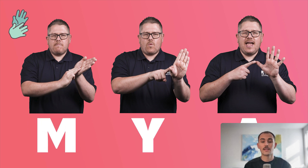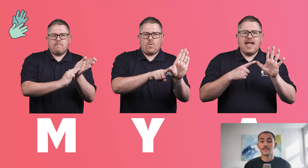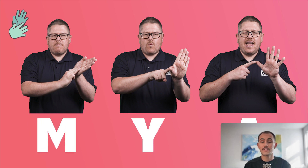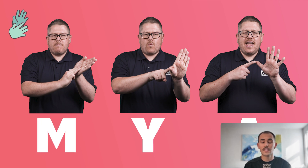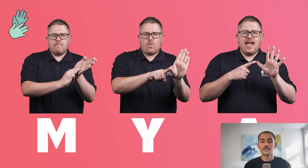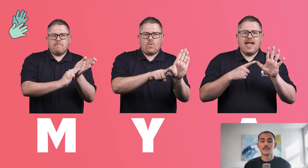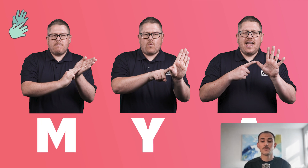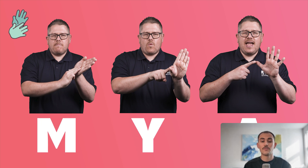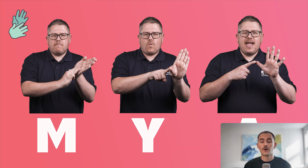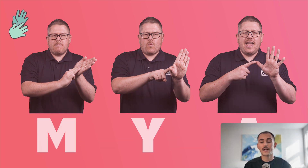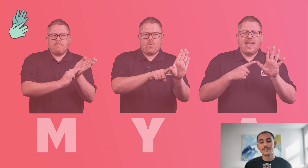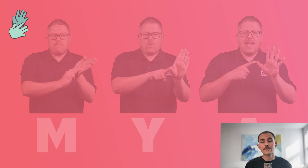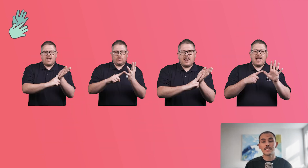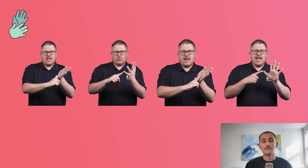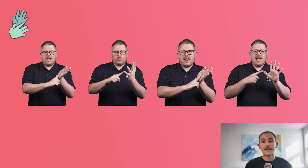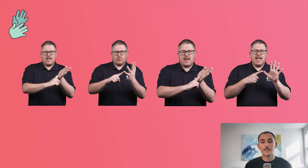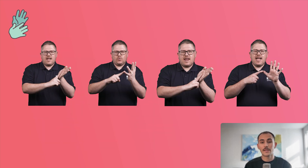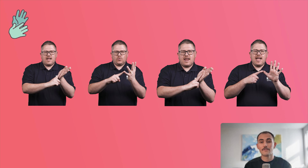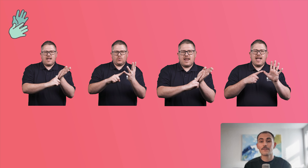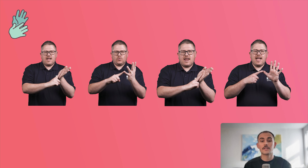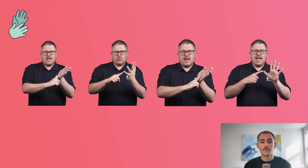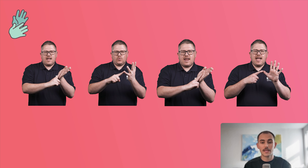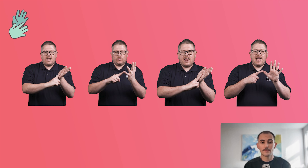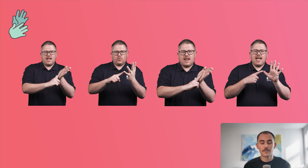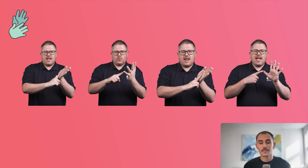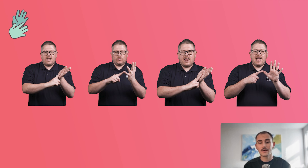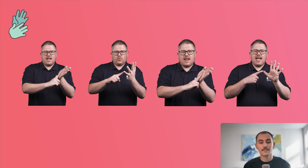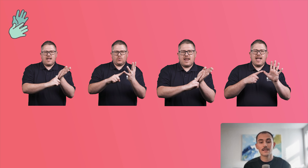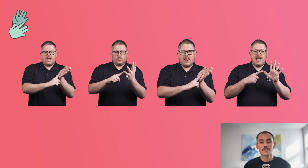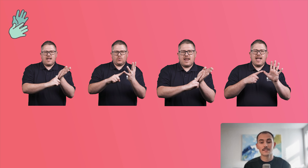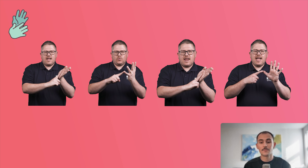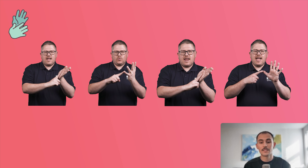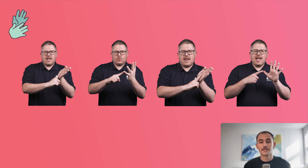In this case, we've got an activity recapping fingerspelling because that's the last lesson we did.